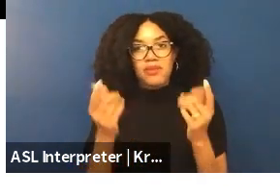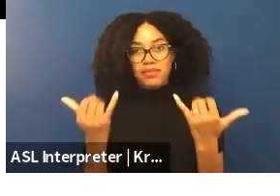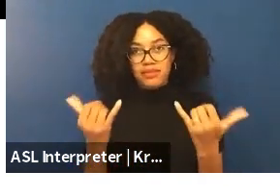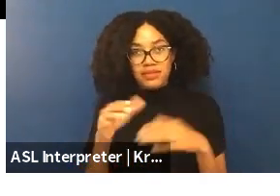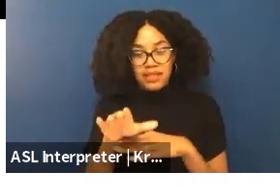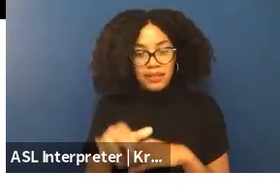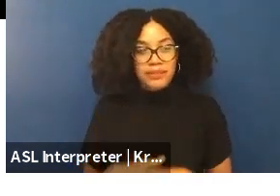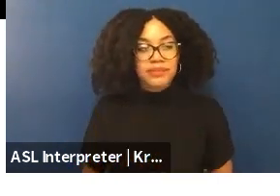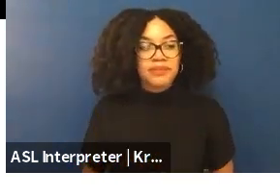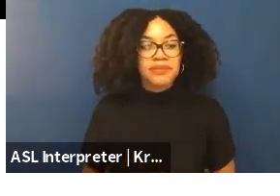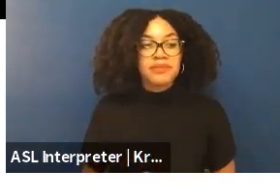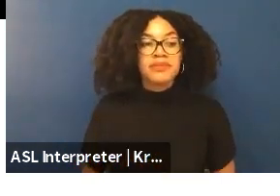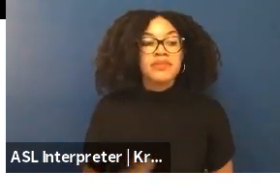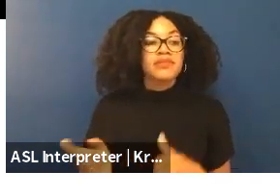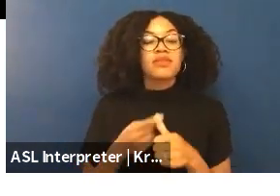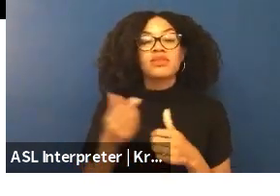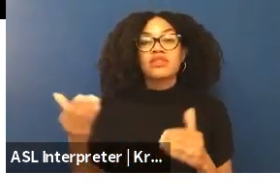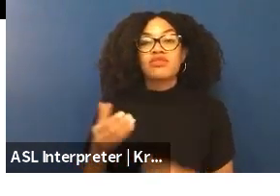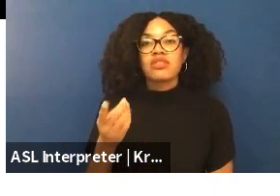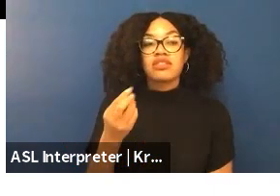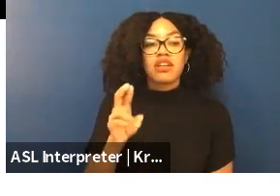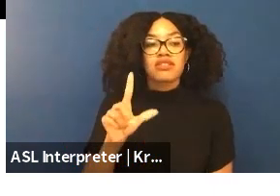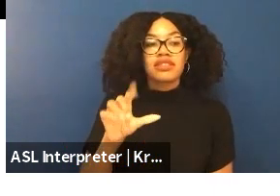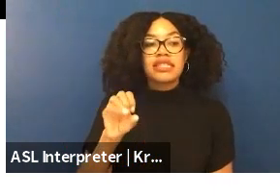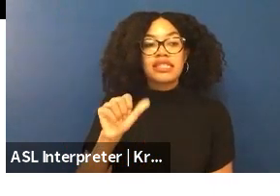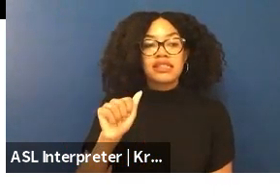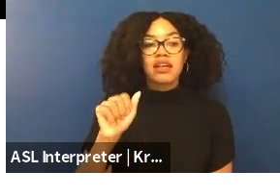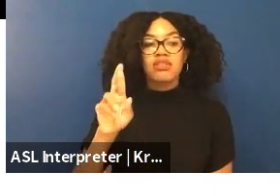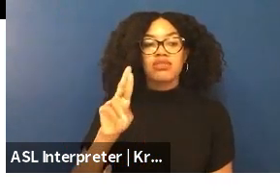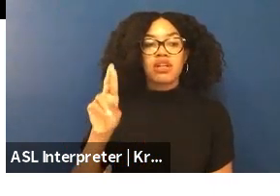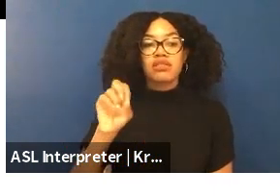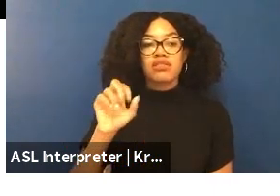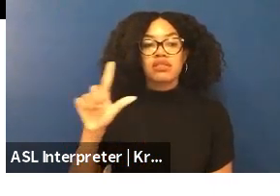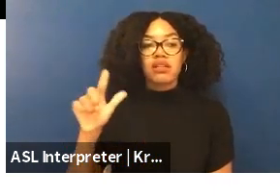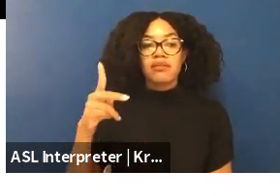Dr. Lisa Russell-Pinson, who is an Assistant Teaching Professor of Writing in the Graduate